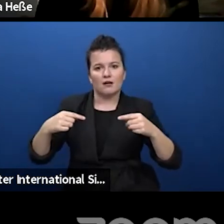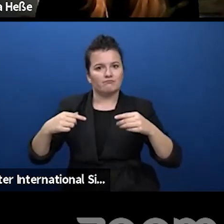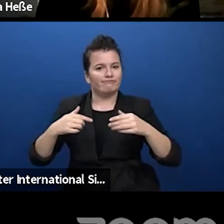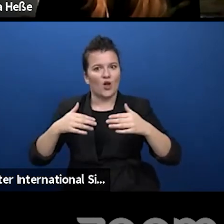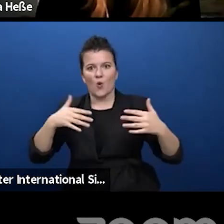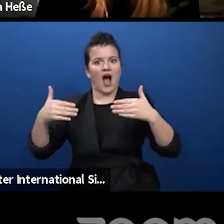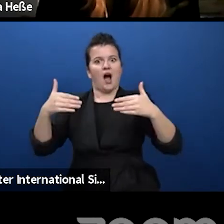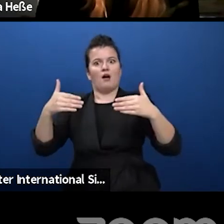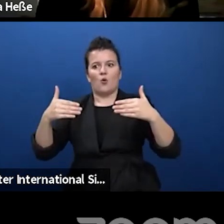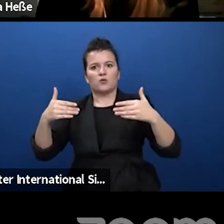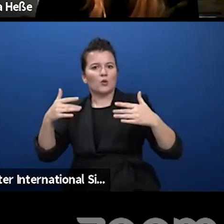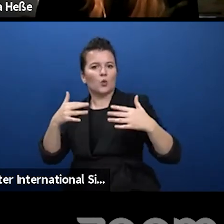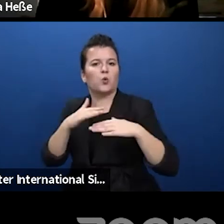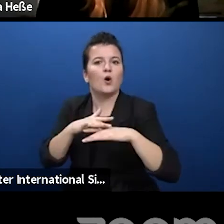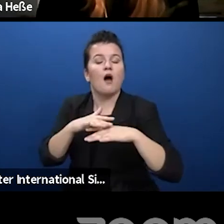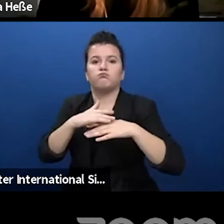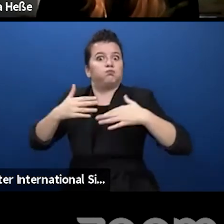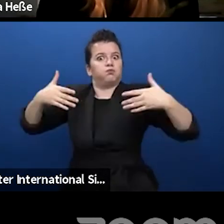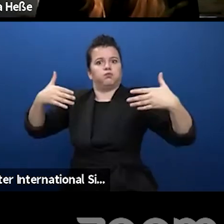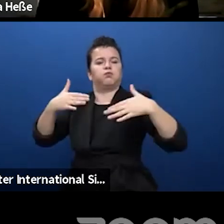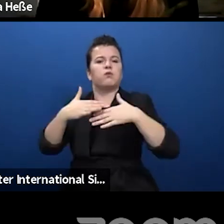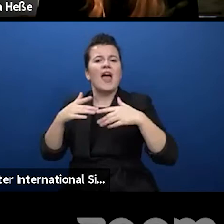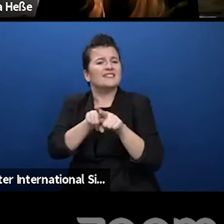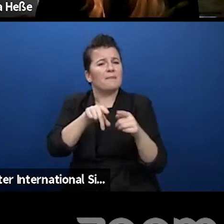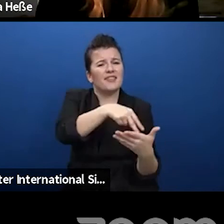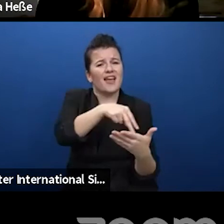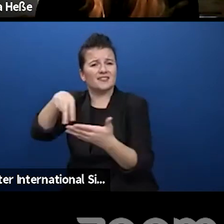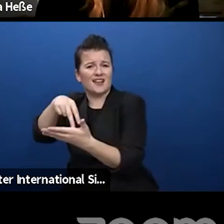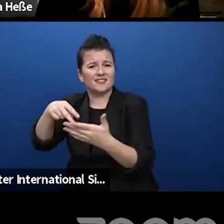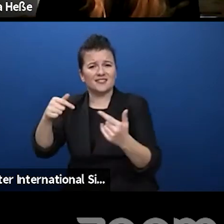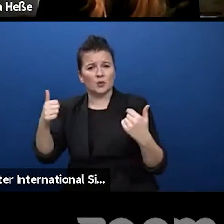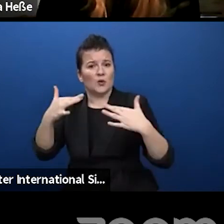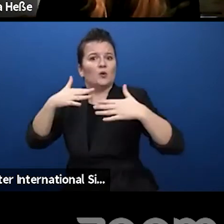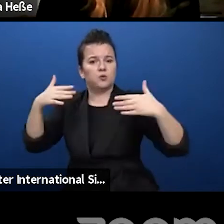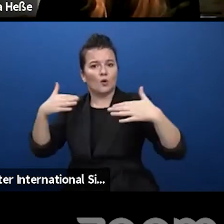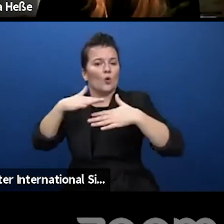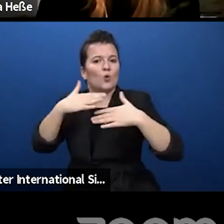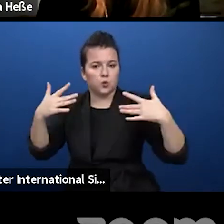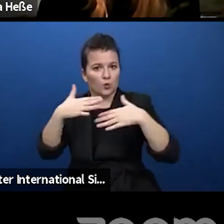terms of how the language of dance for me works. It's interesting that it sort of generates also